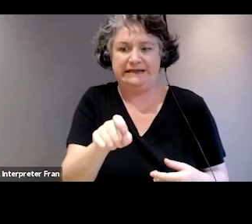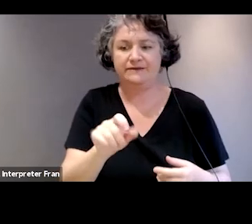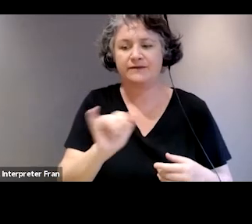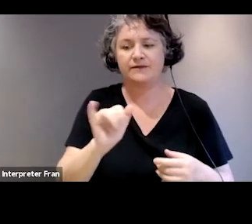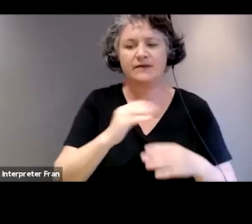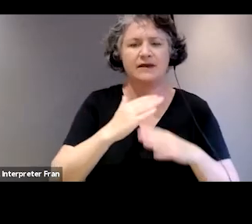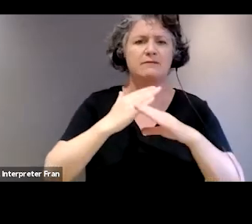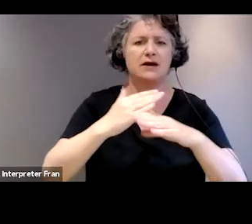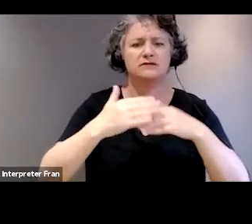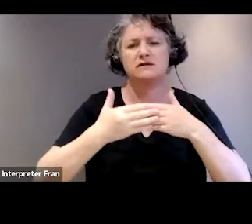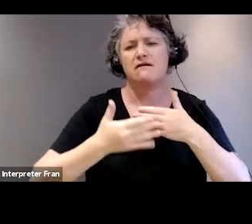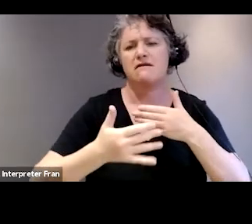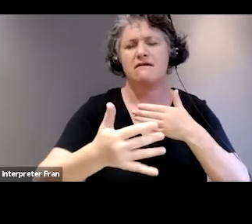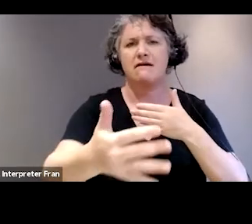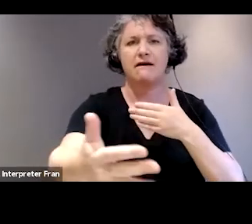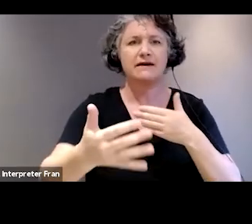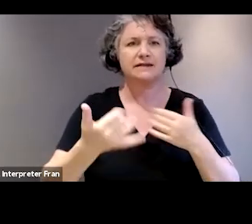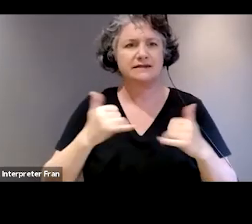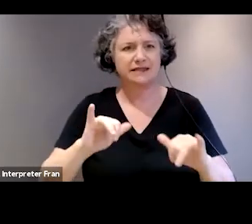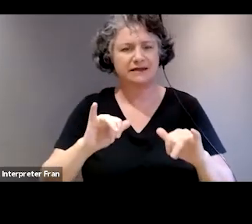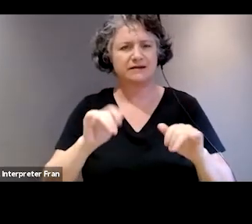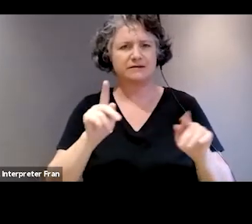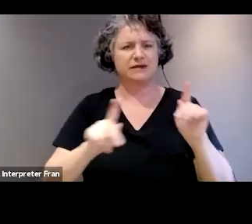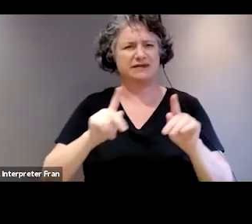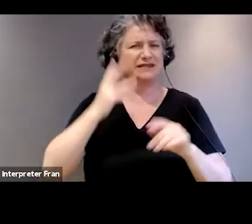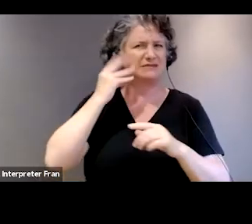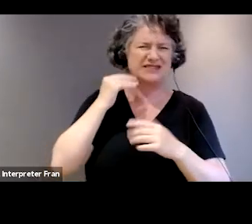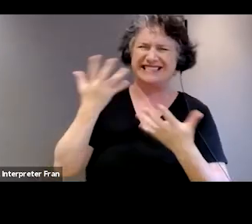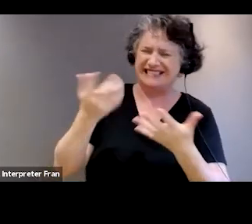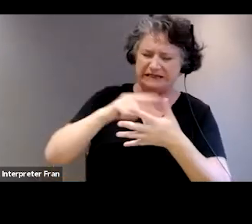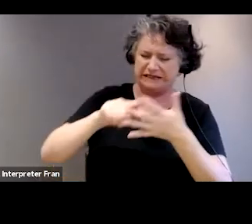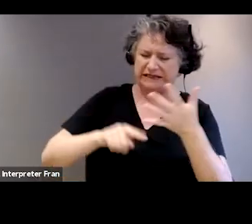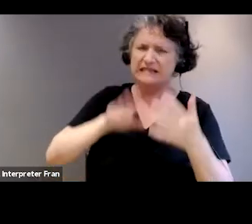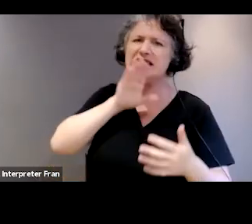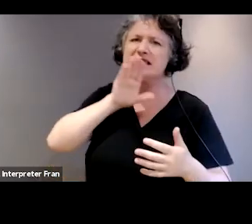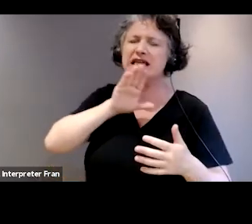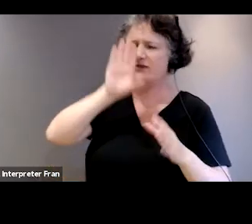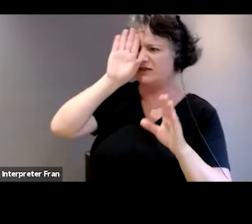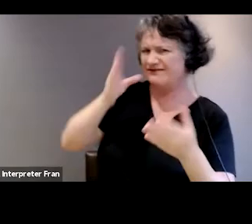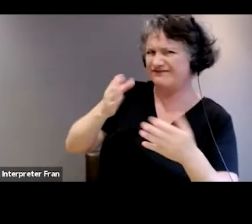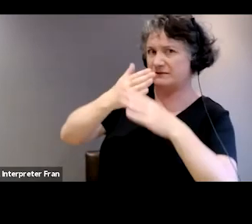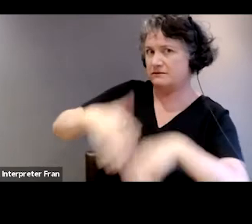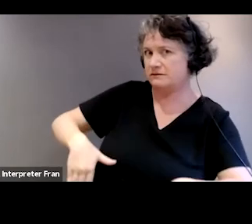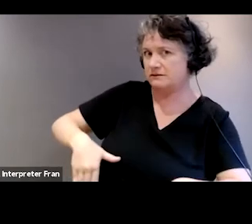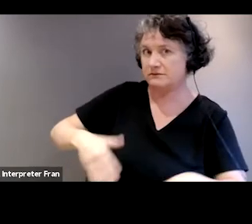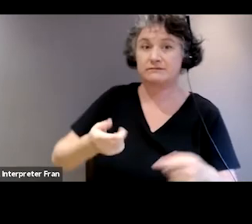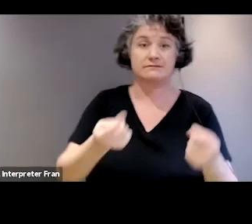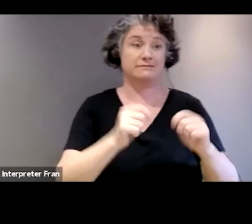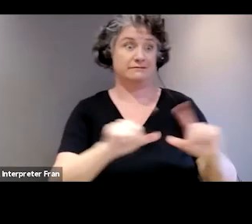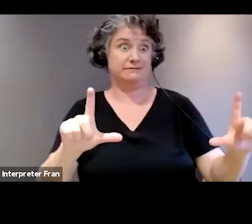community members, so they are bringing their lived experience and